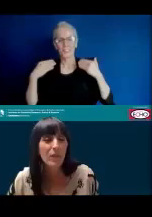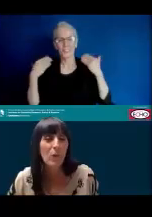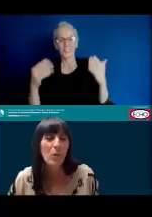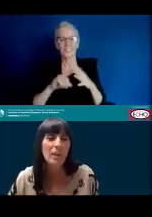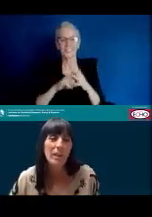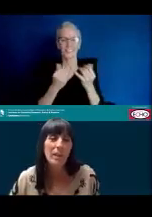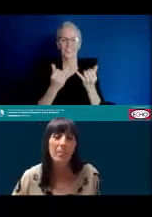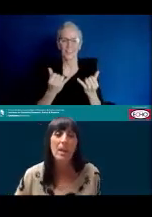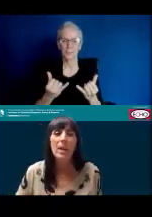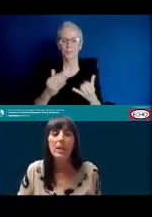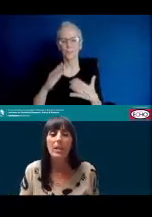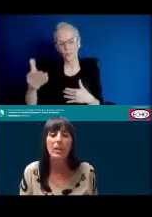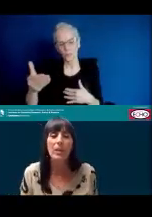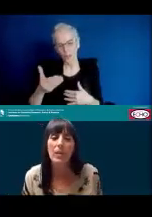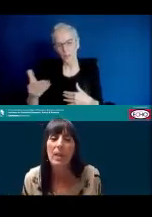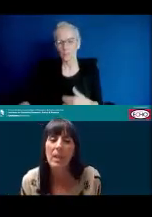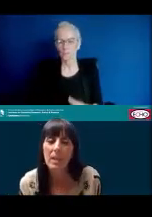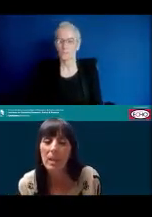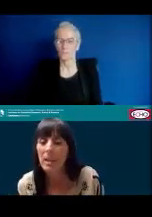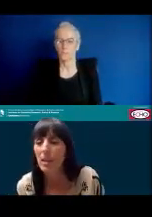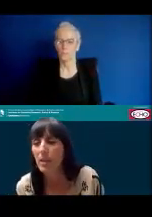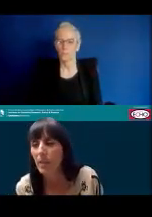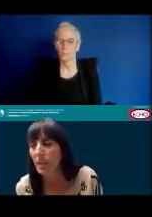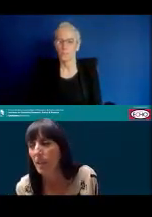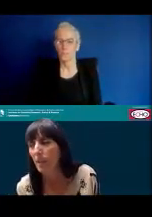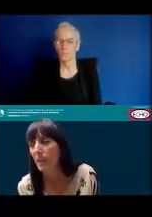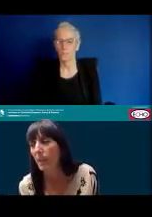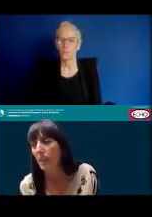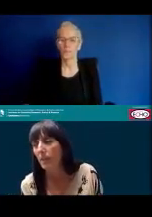Janel Preston: Welcome to the Institute for Disability